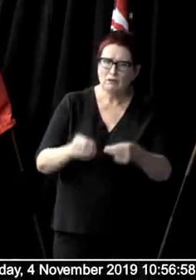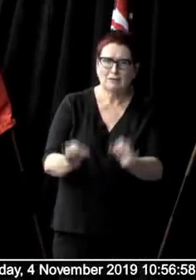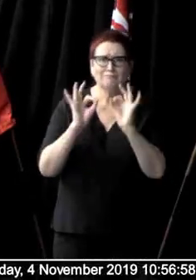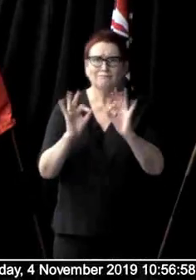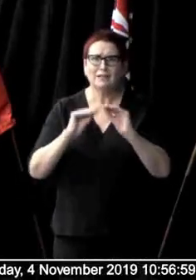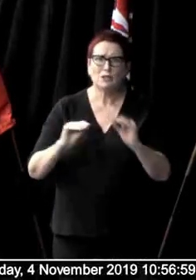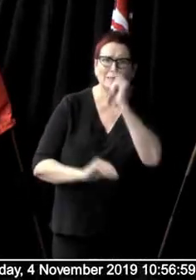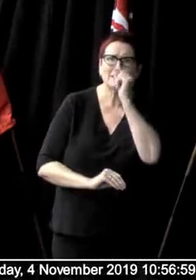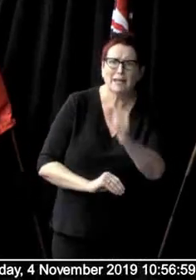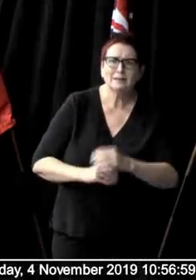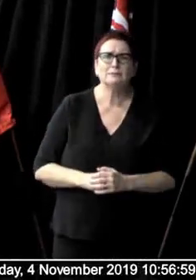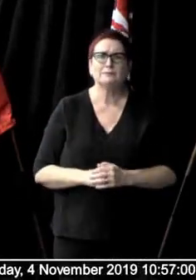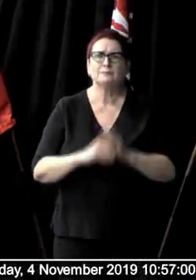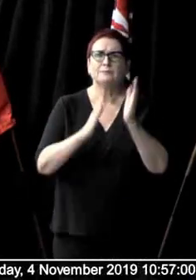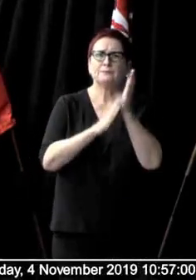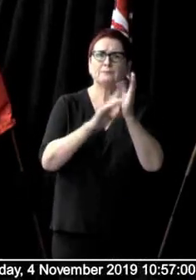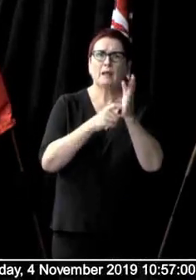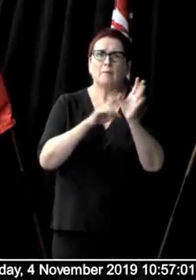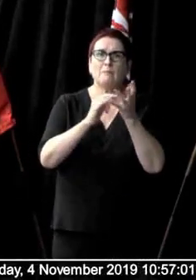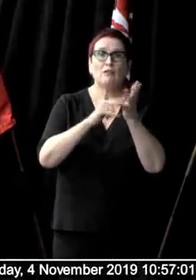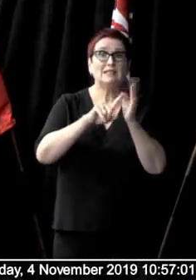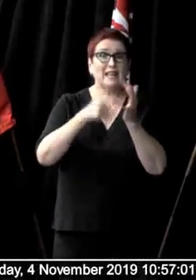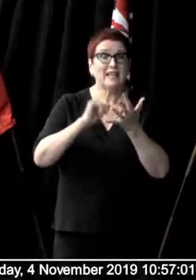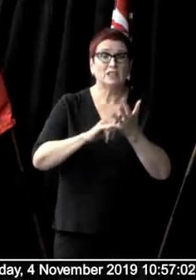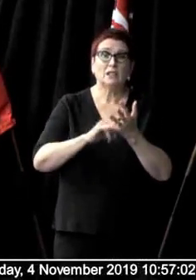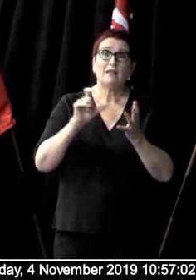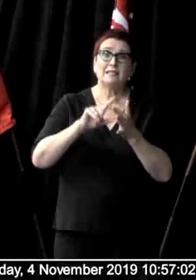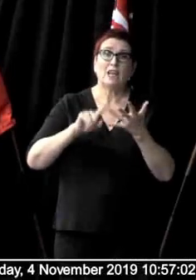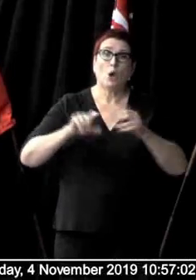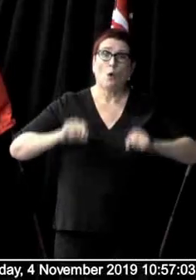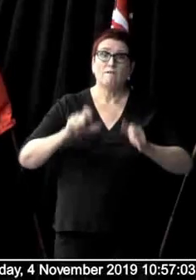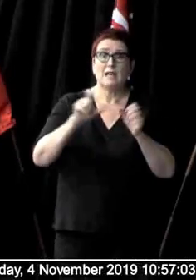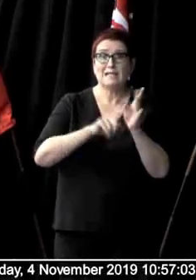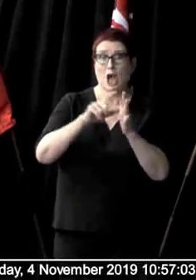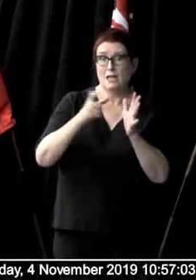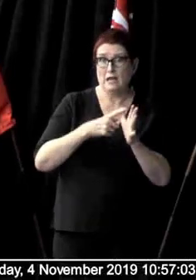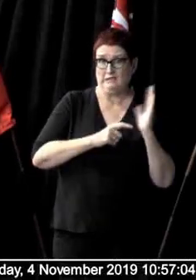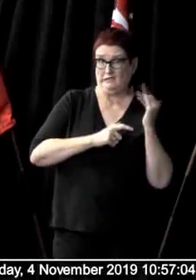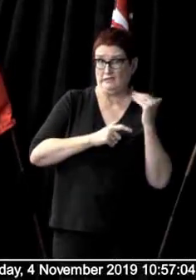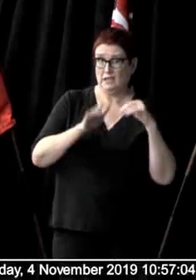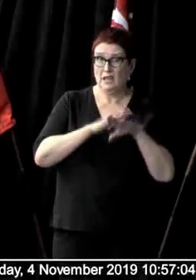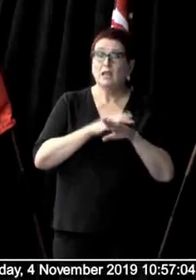Ms Mary Sayers, CEO of CYDA, was recently quoted in a media article as stating: